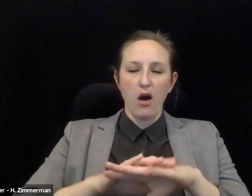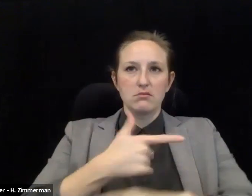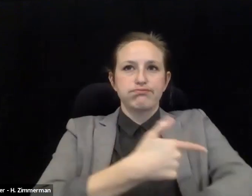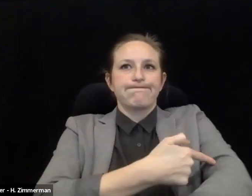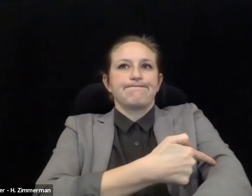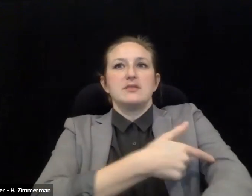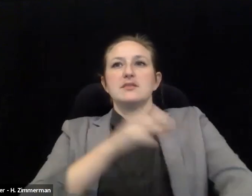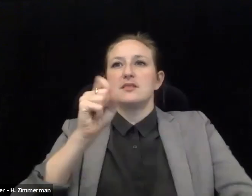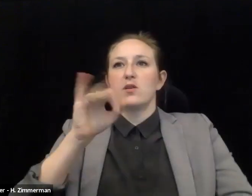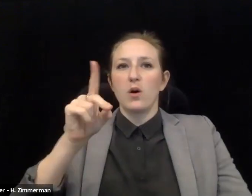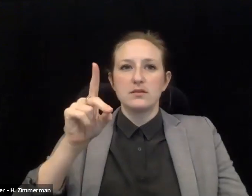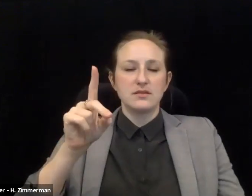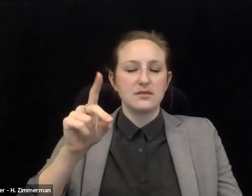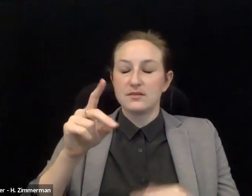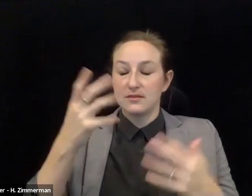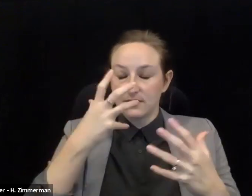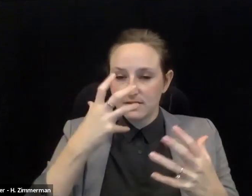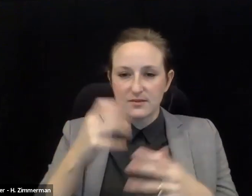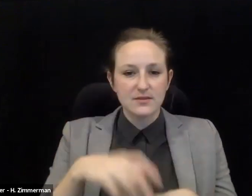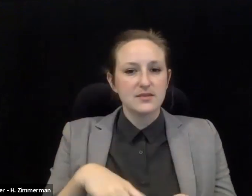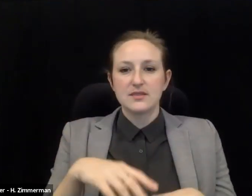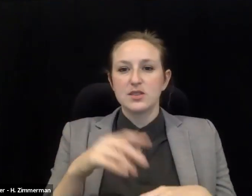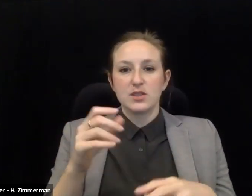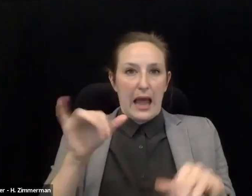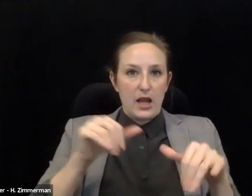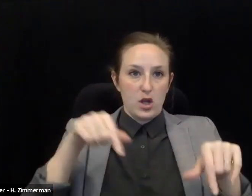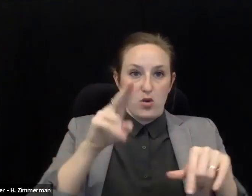Which is essentially like a URL like this meeting that we're on now except in each